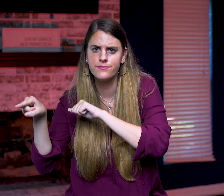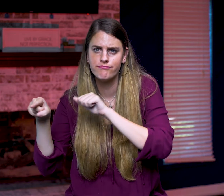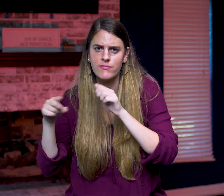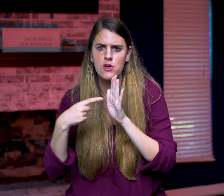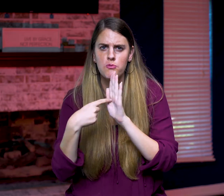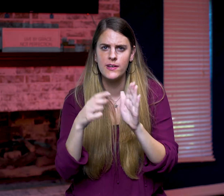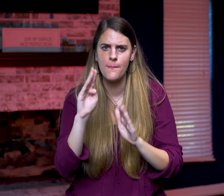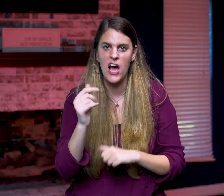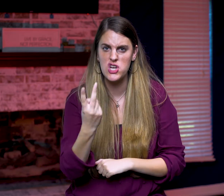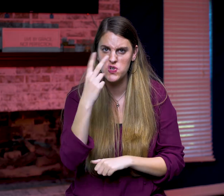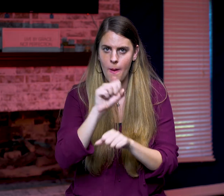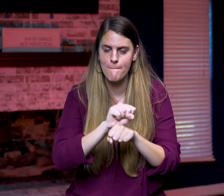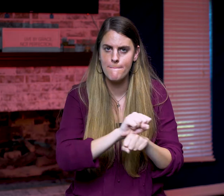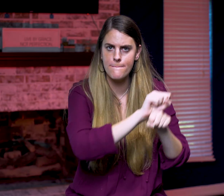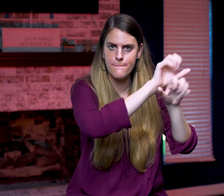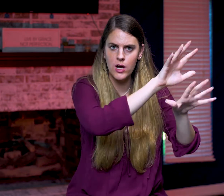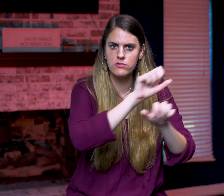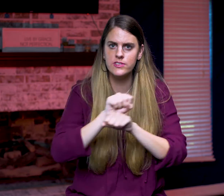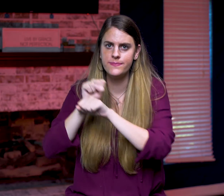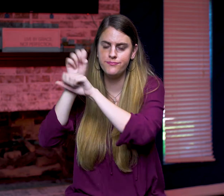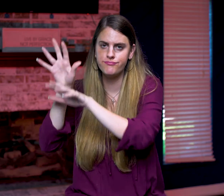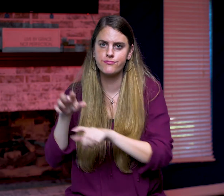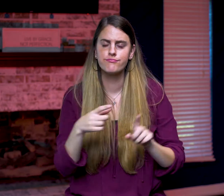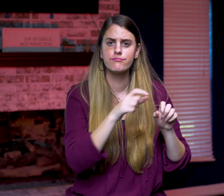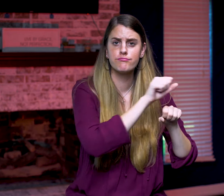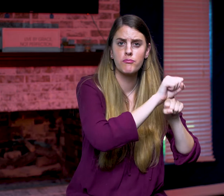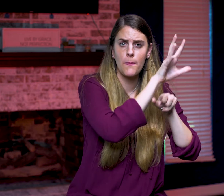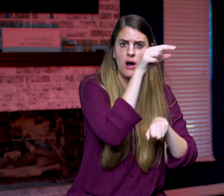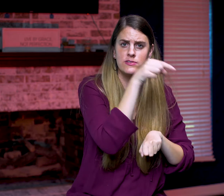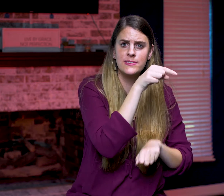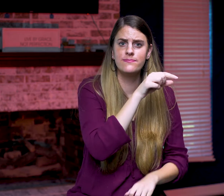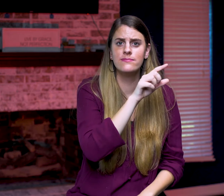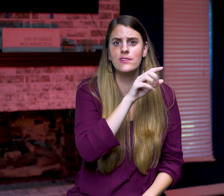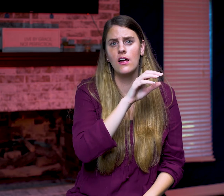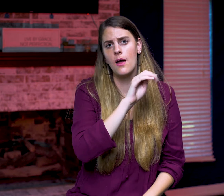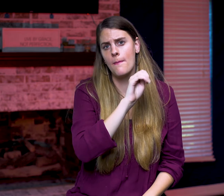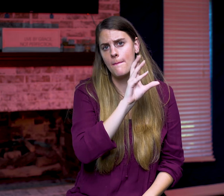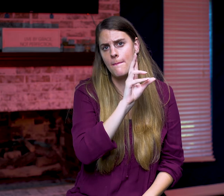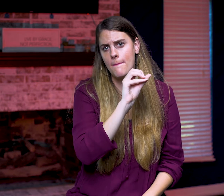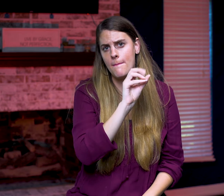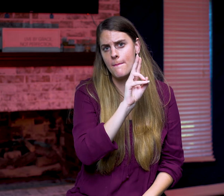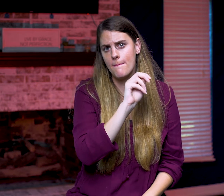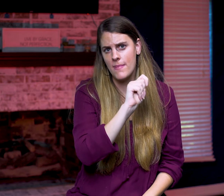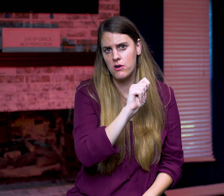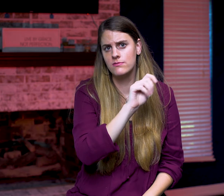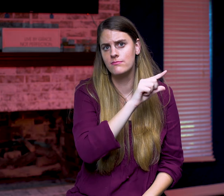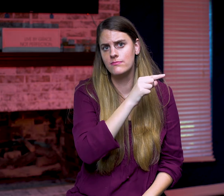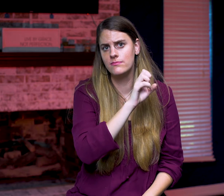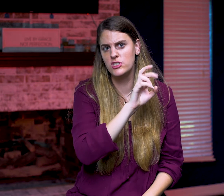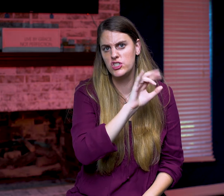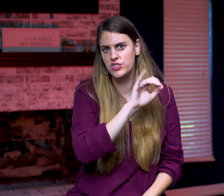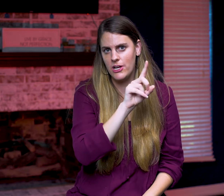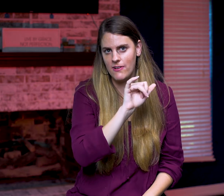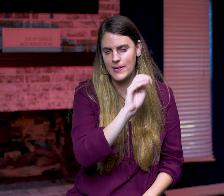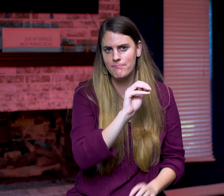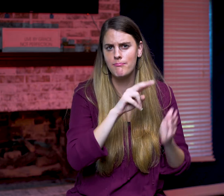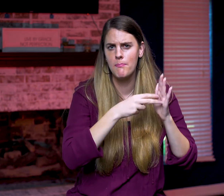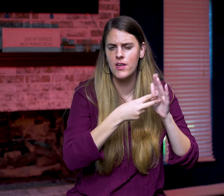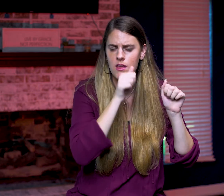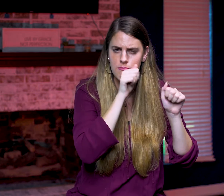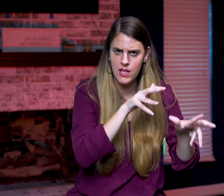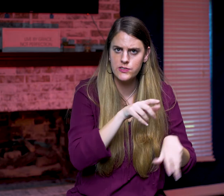represented by two mountains—Mount Gerizim (blessing)